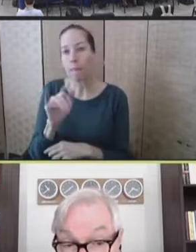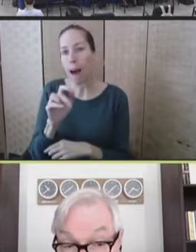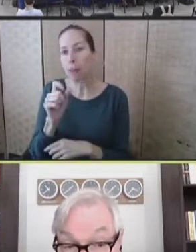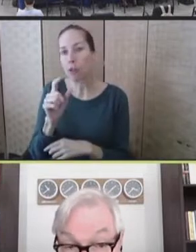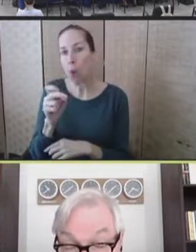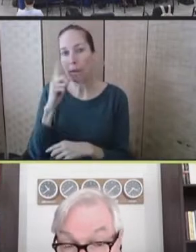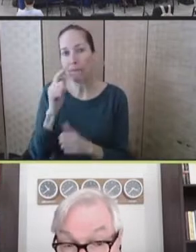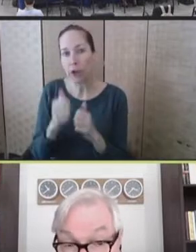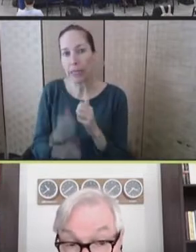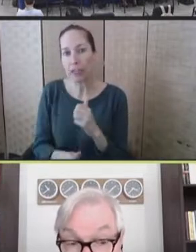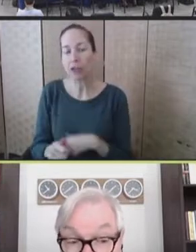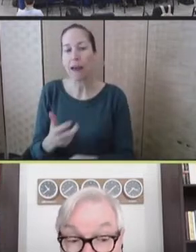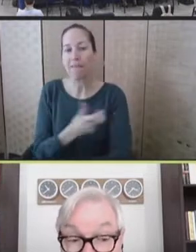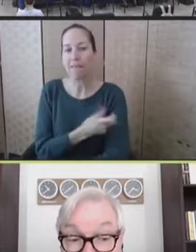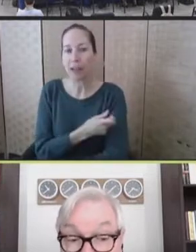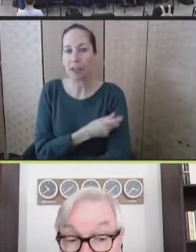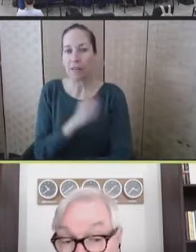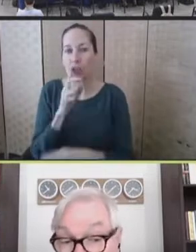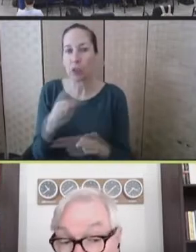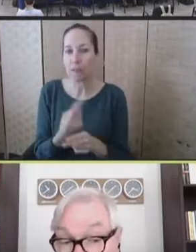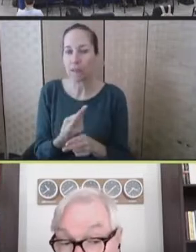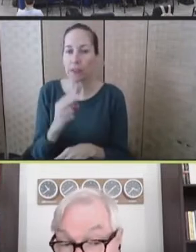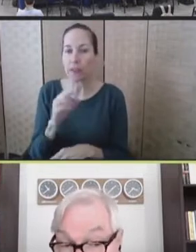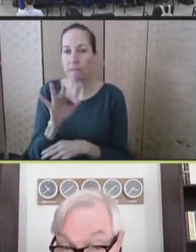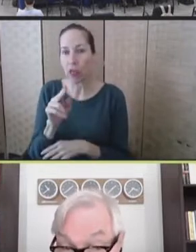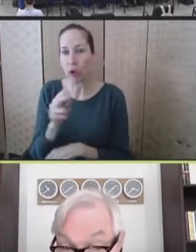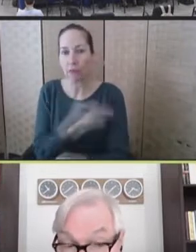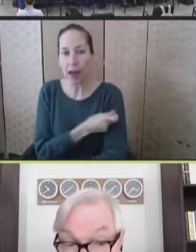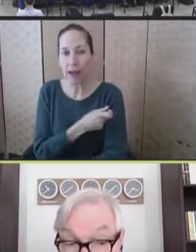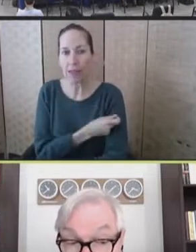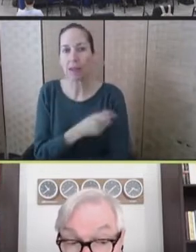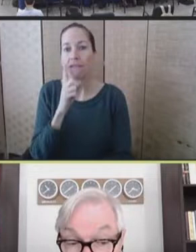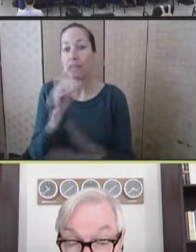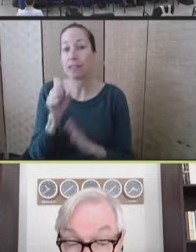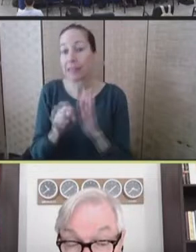Vaccinology for universal influenza vaccines, vaccinology for seasonal influenza vaccines,